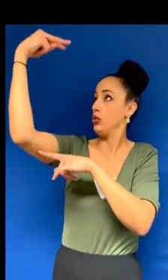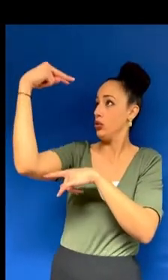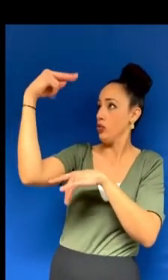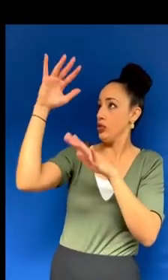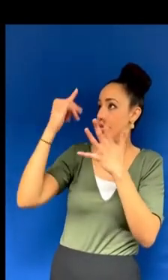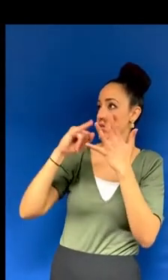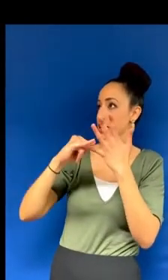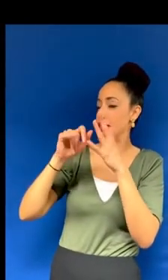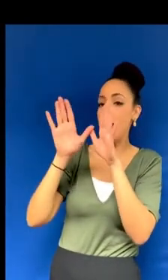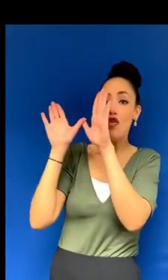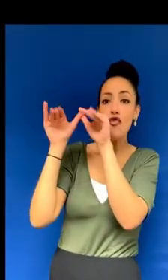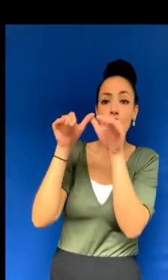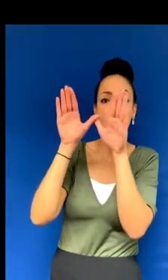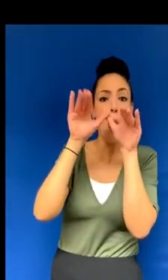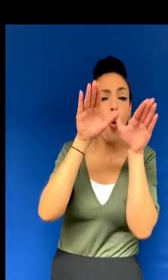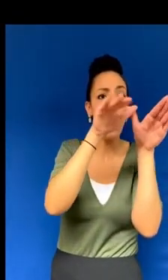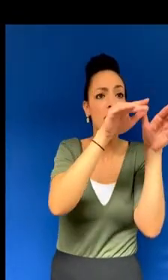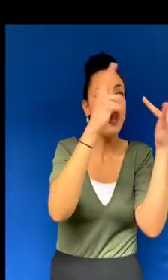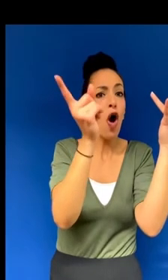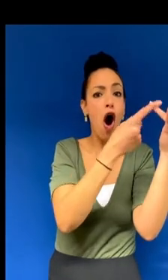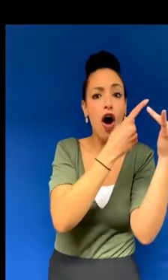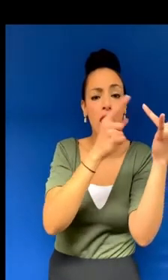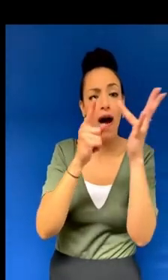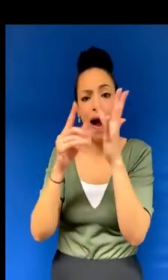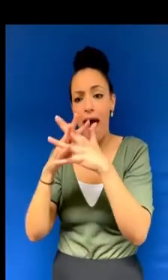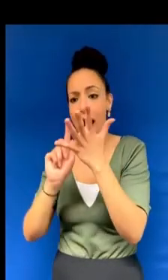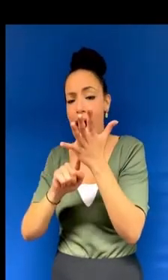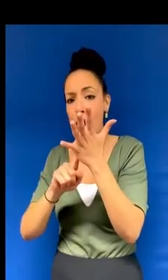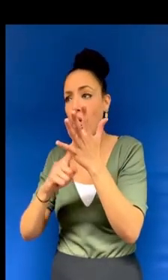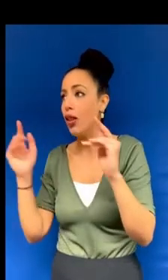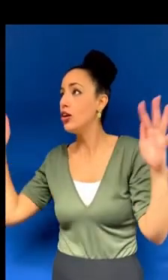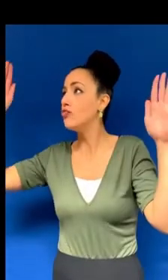owl just flew in on top of the branch. I looked up, it looked down on me, we stared at each other